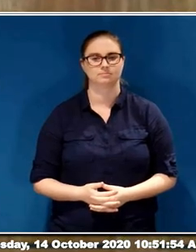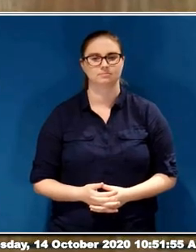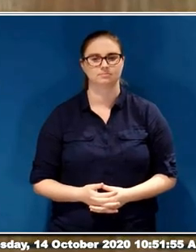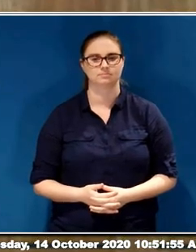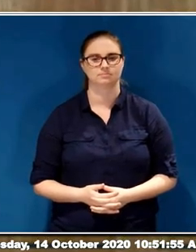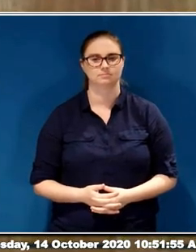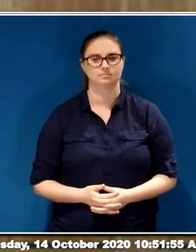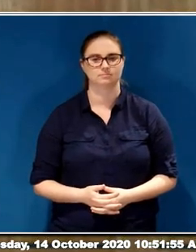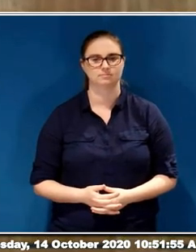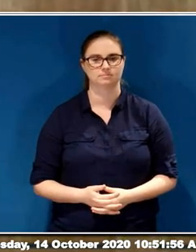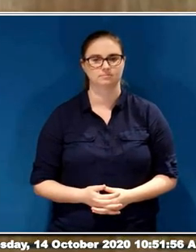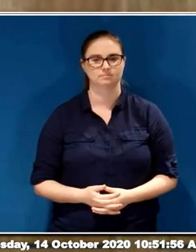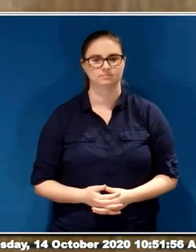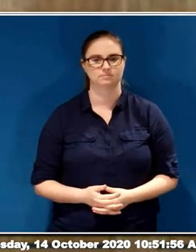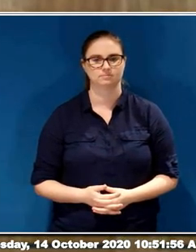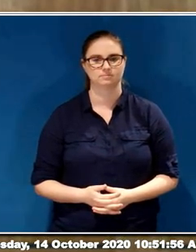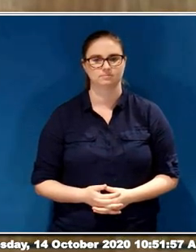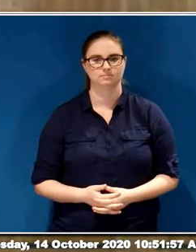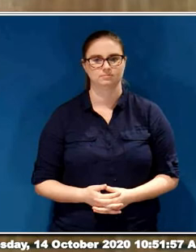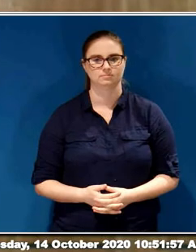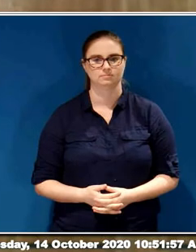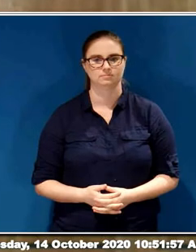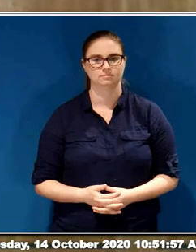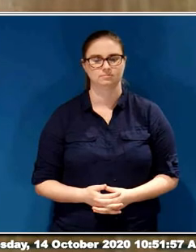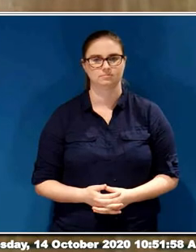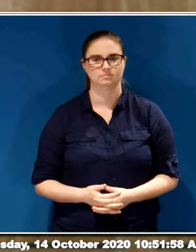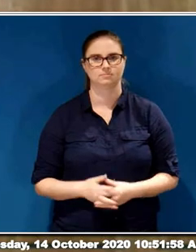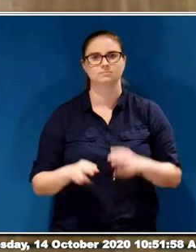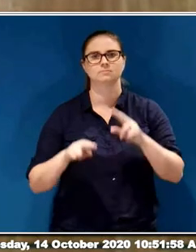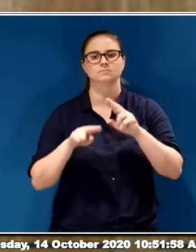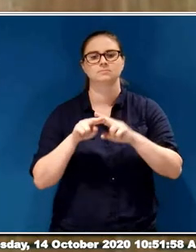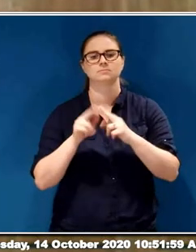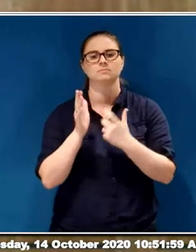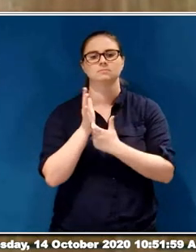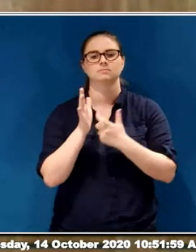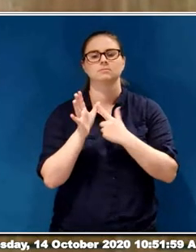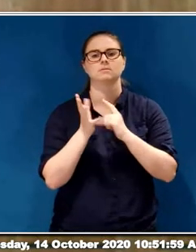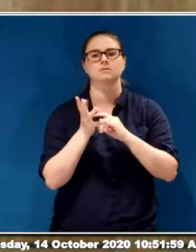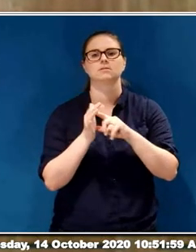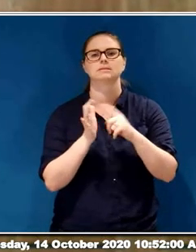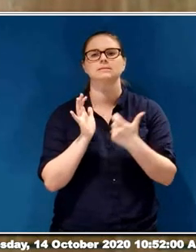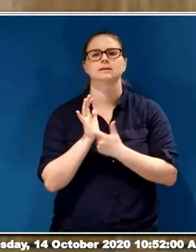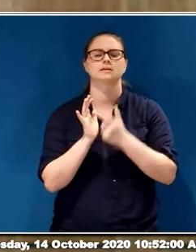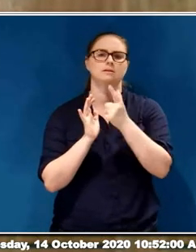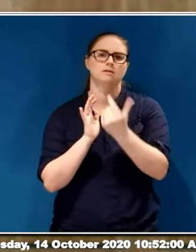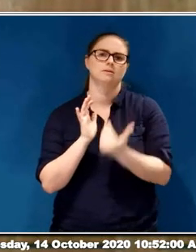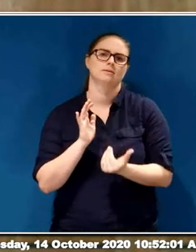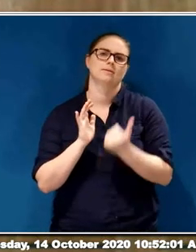Mr Fraser, you gave the same number for each of the extracts. Did you mean to do that?